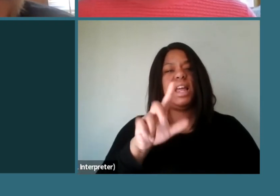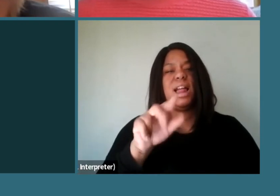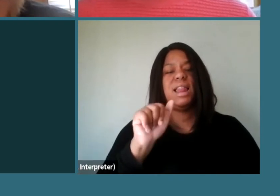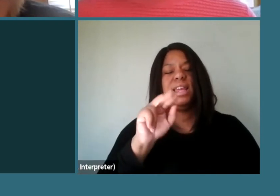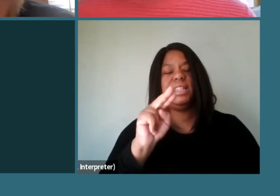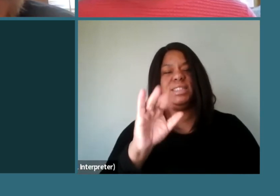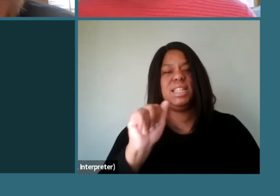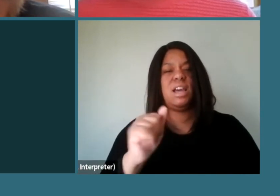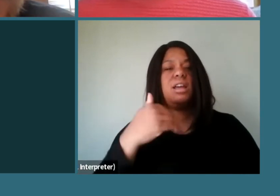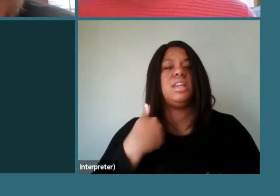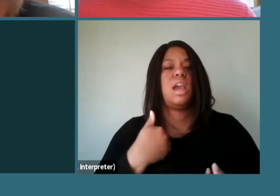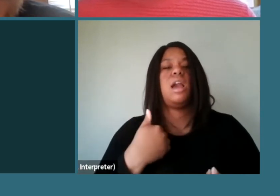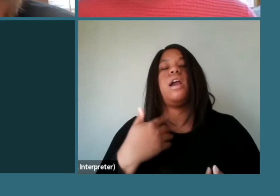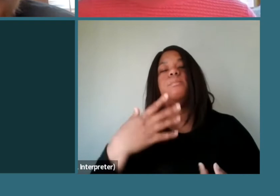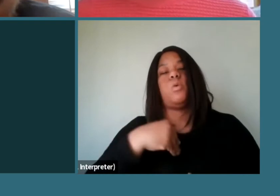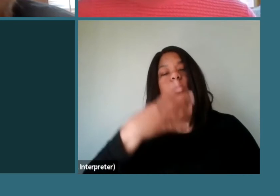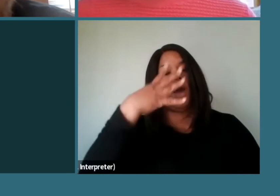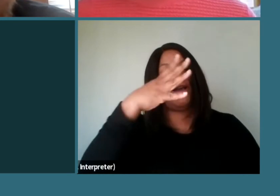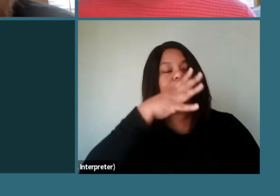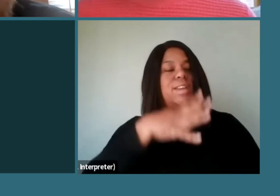My camera is not on, but I'm wearing a blue blazer